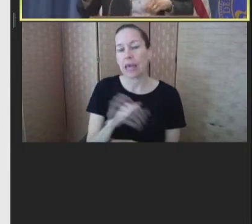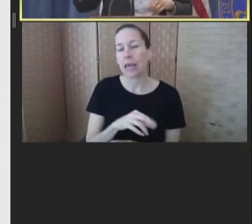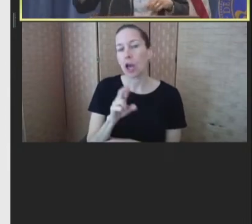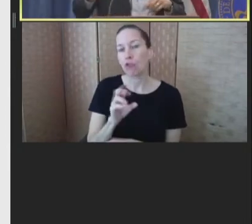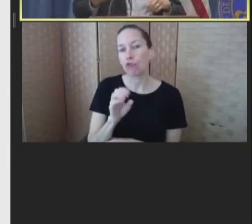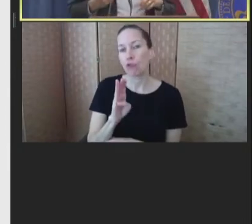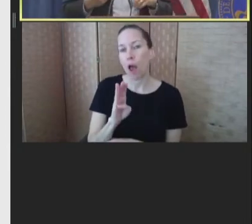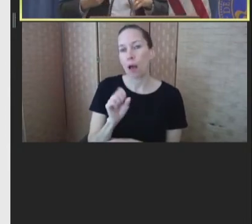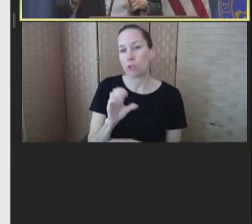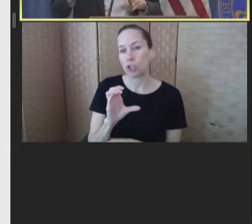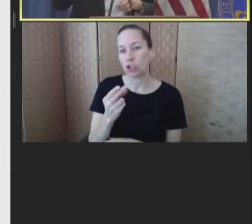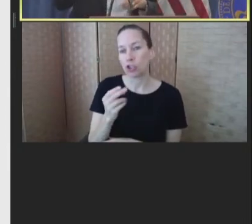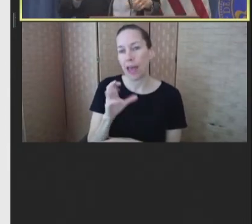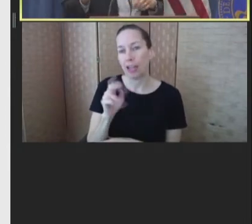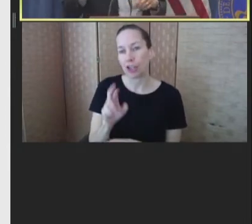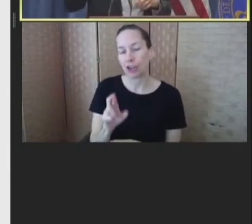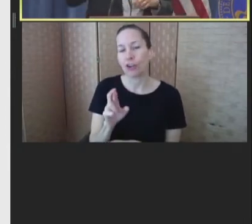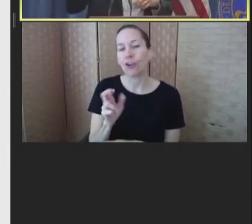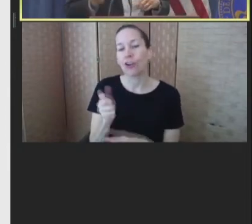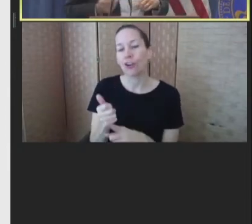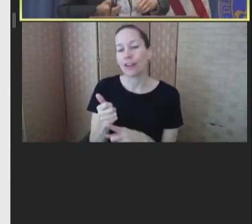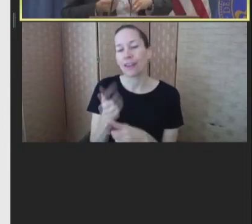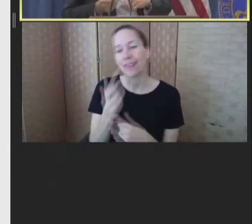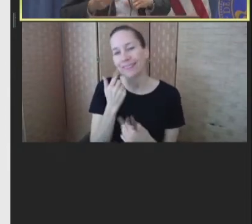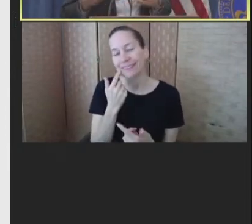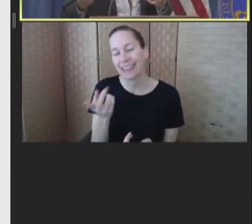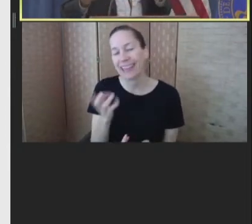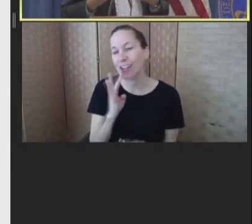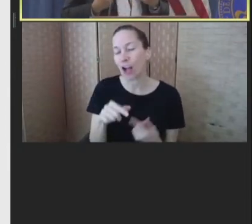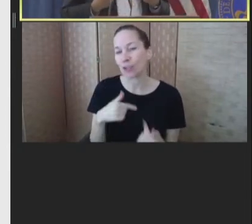talks to me, right? This is our California Department of Public Health. I'm the local